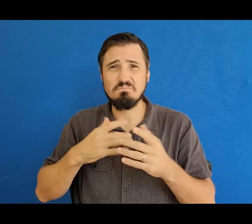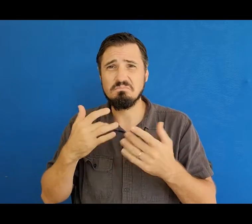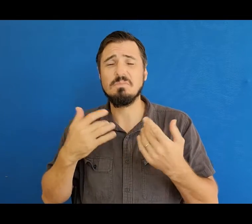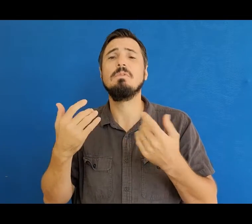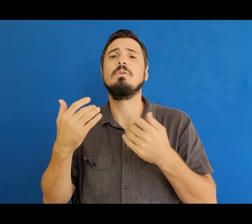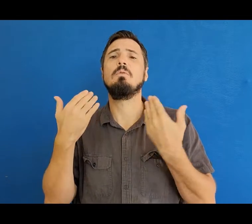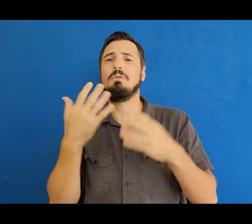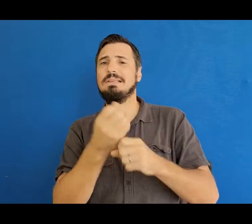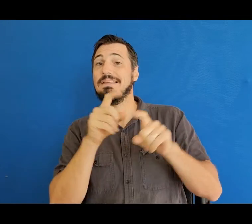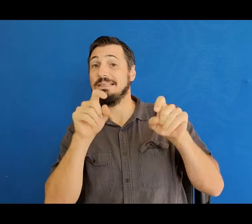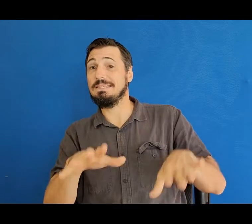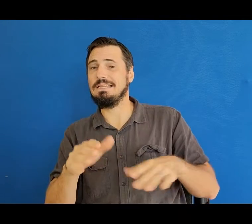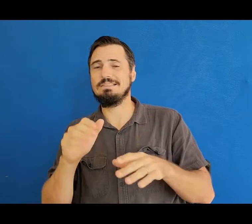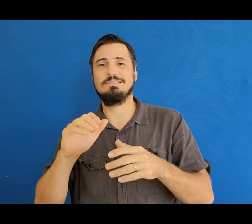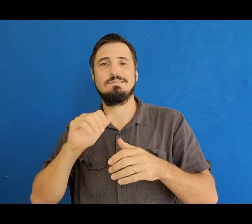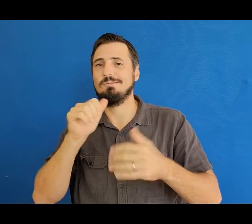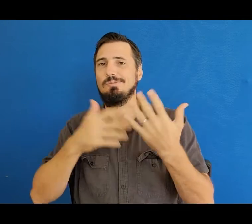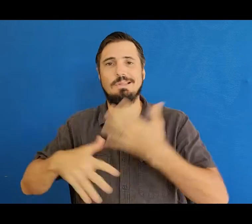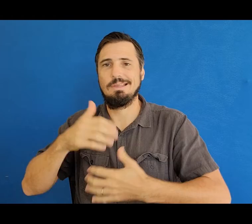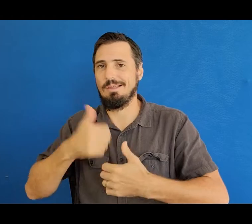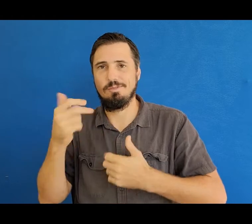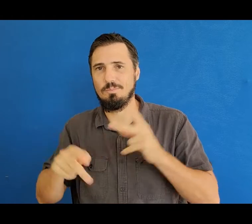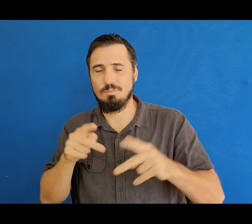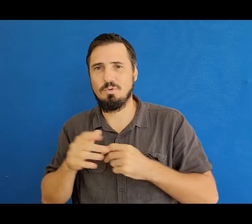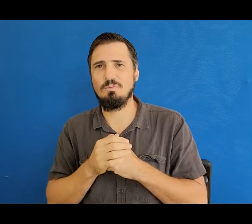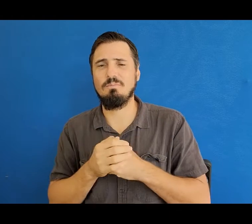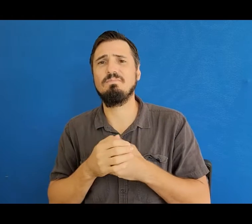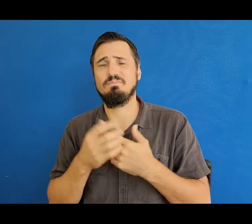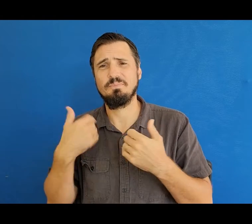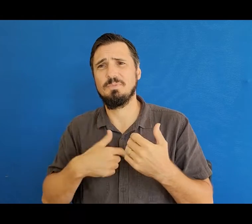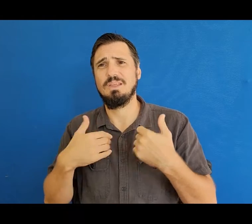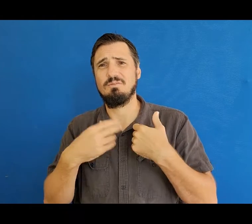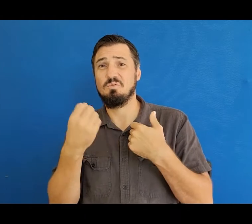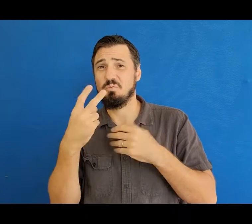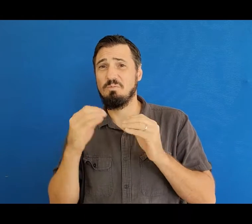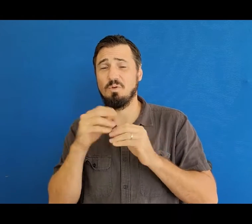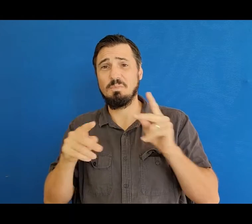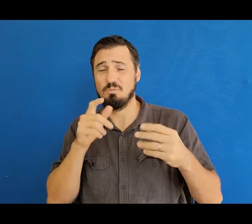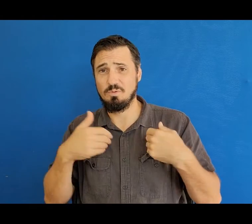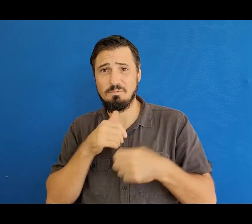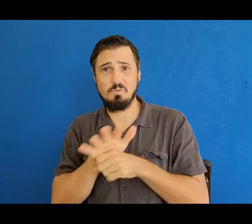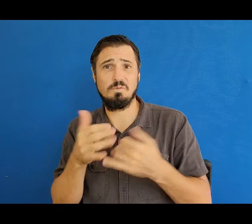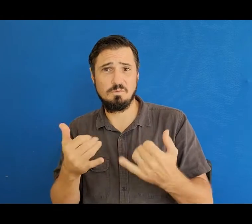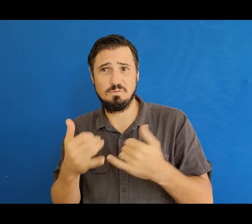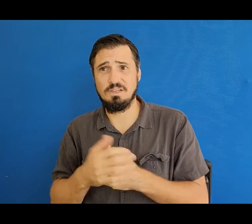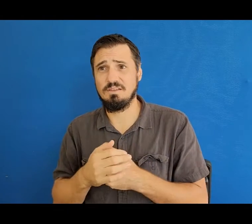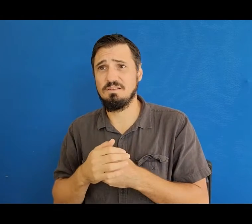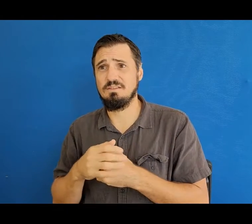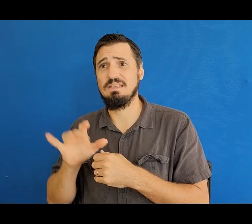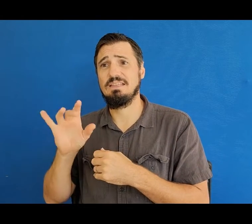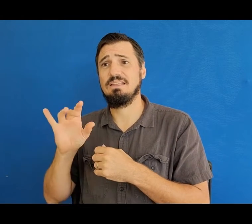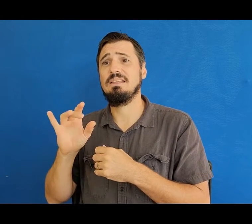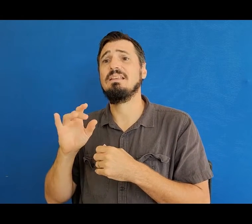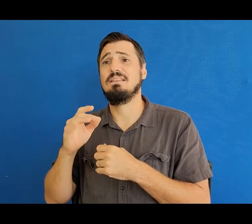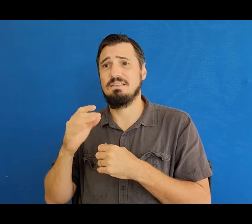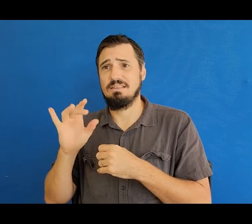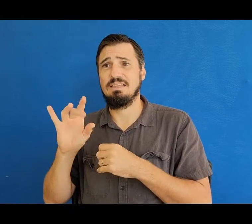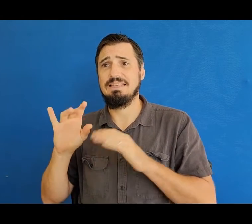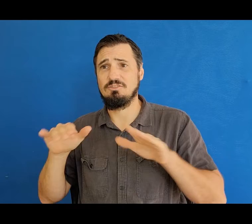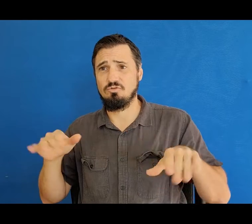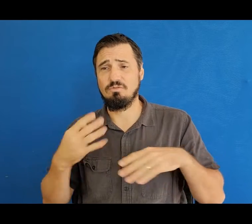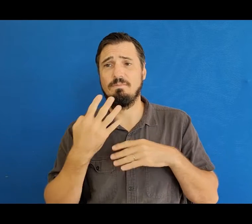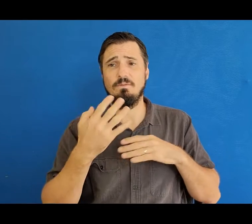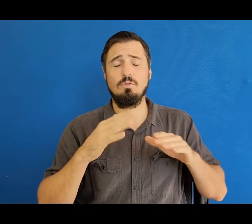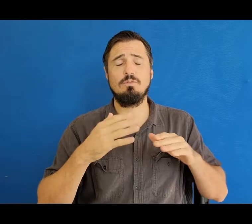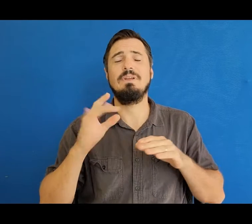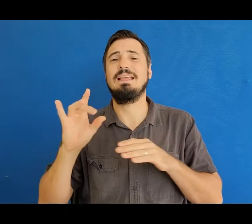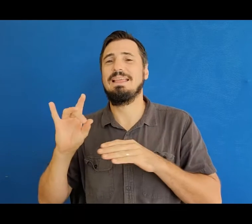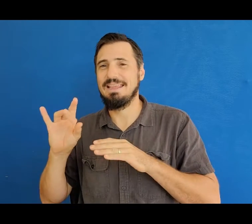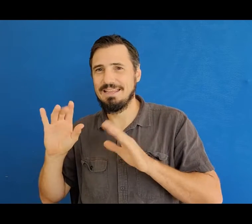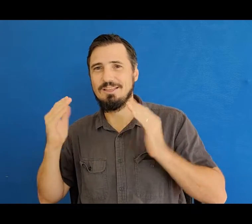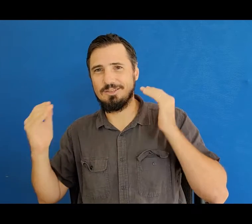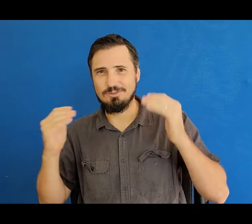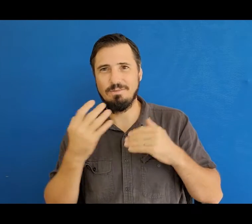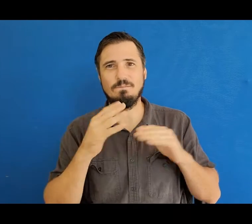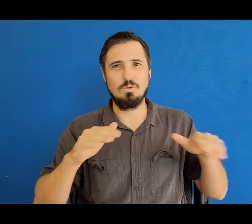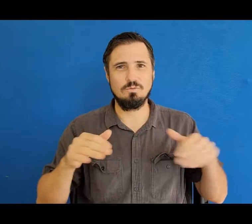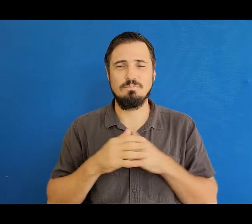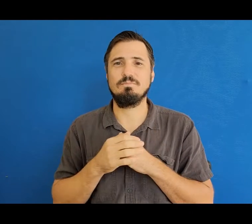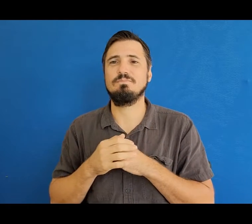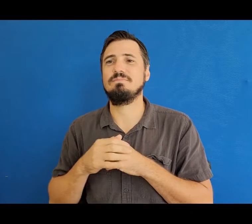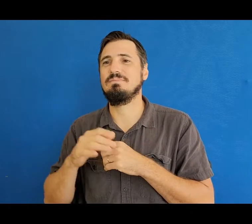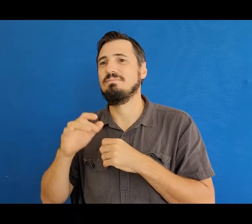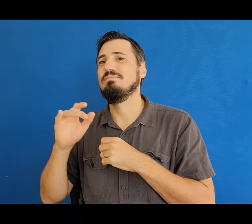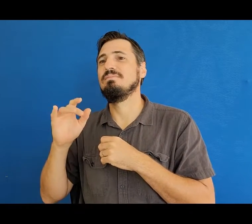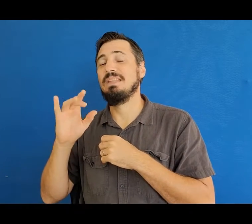Today, the Kauai District Health Office is reporting 12 new cases, all residents. 4 are children and 8 are adults. All 12 cases are considered community-acquired. 8 of the community-acquired